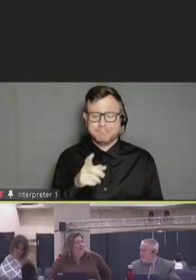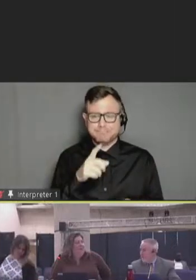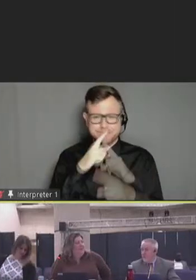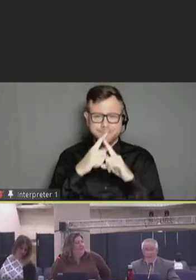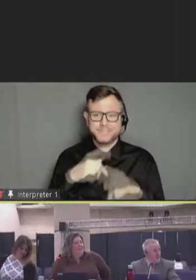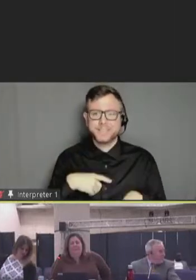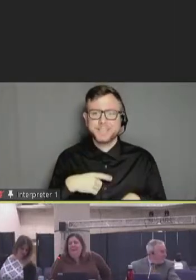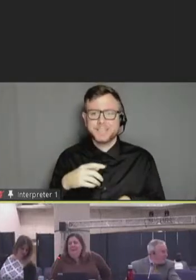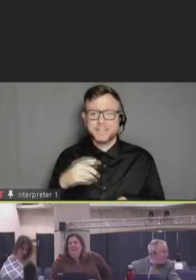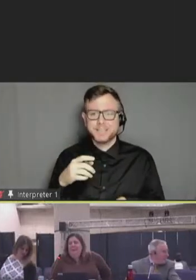And Geeta Swamy's here at the table as well.